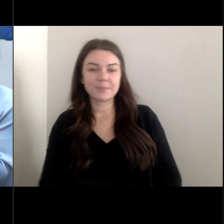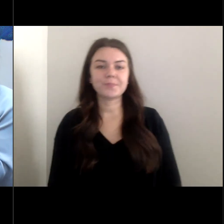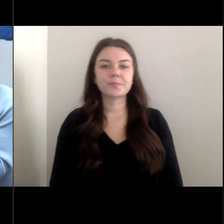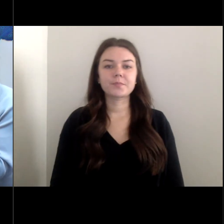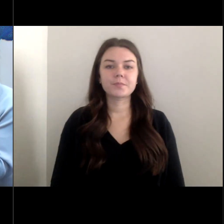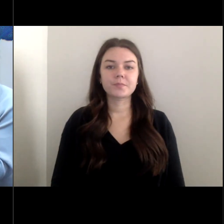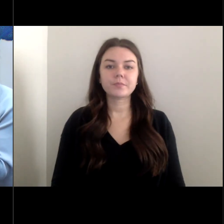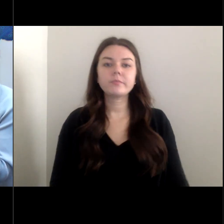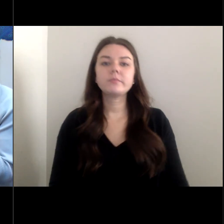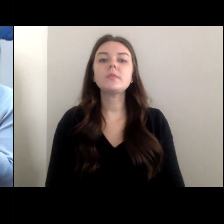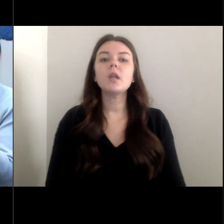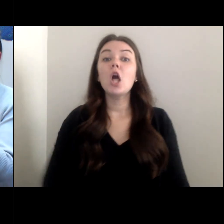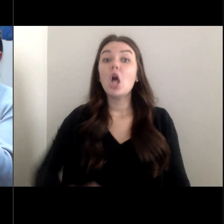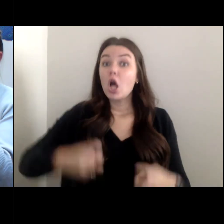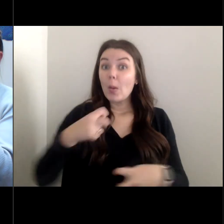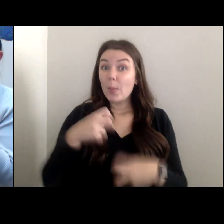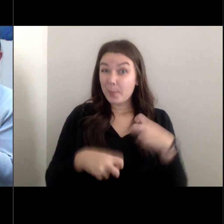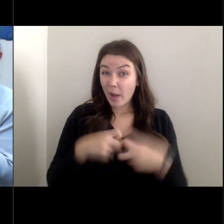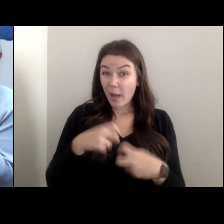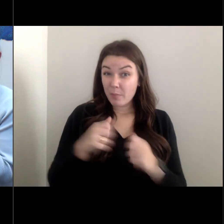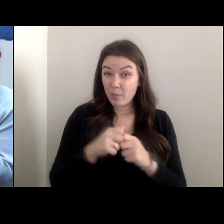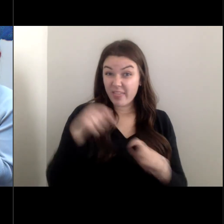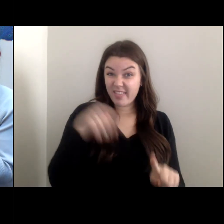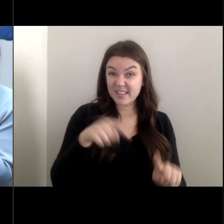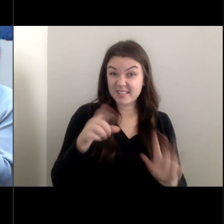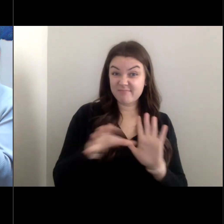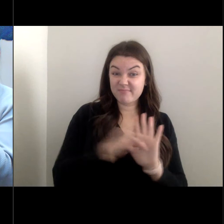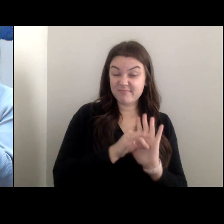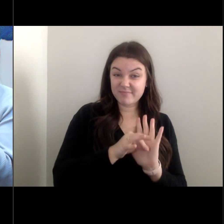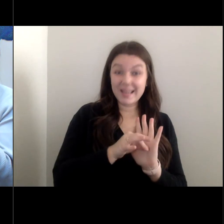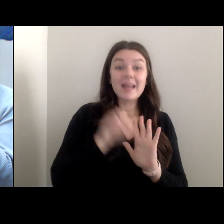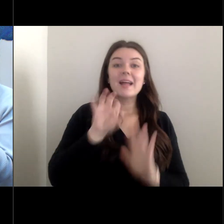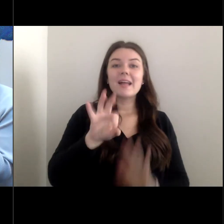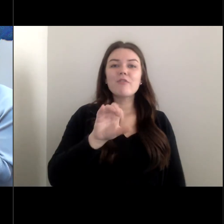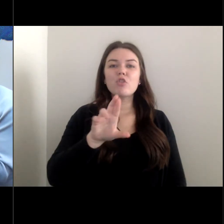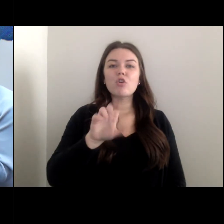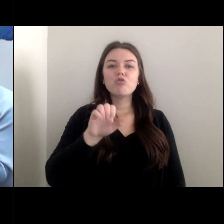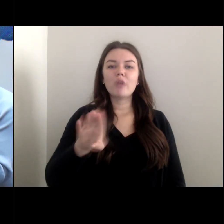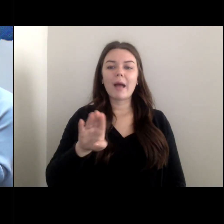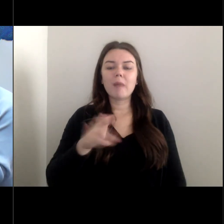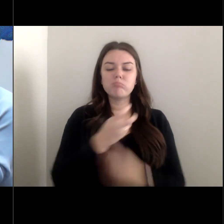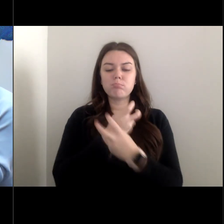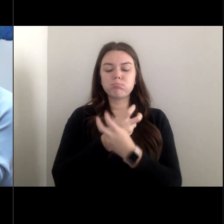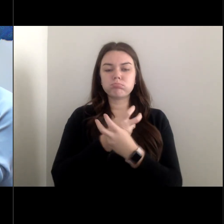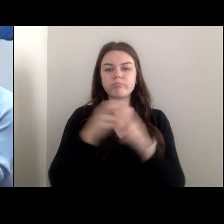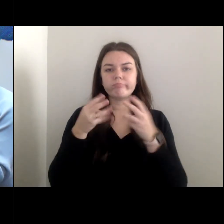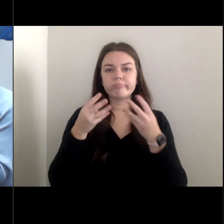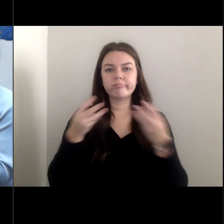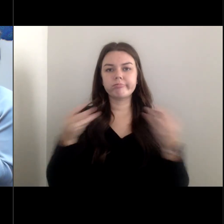if the molts, the tag will stay with the leg of the molt and we'll lose the tag.